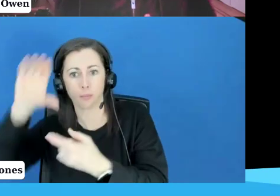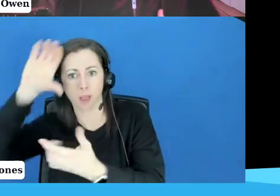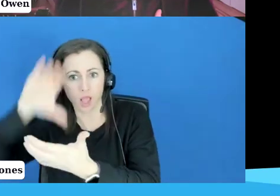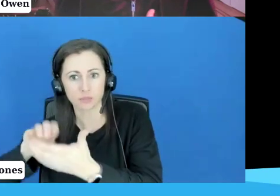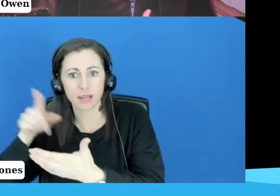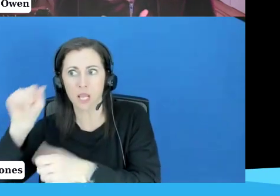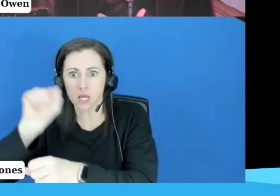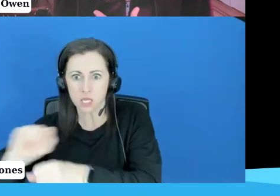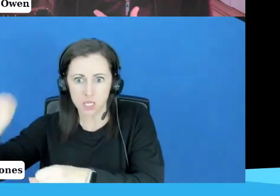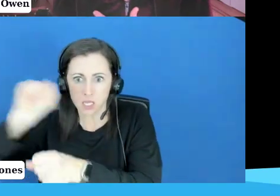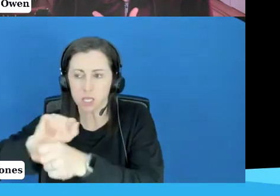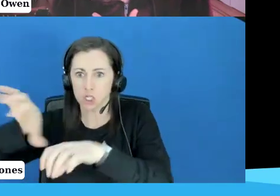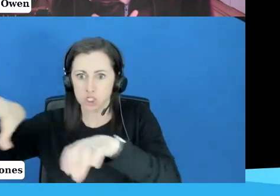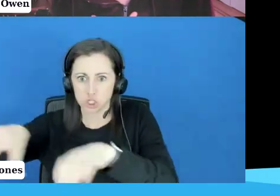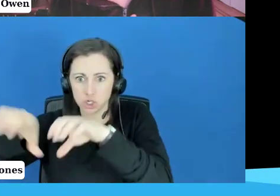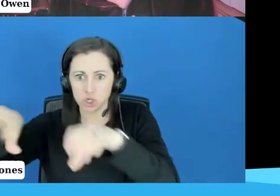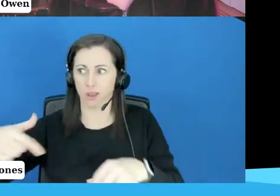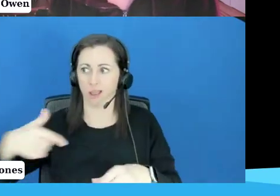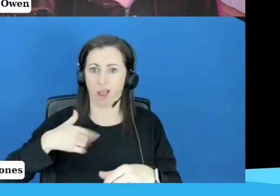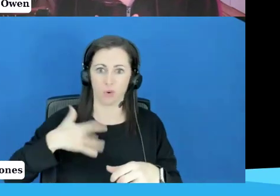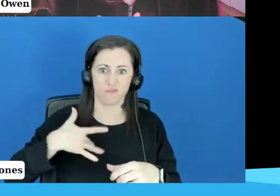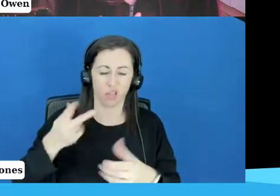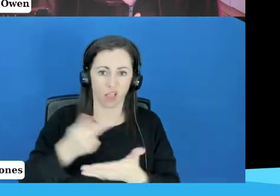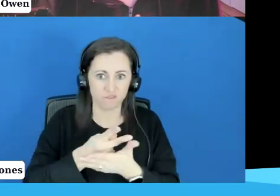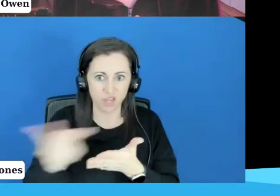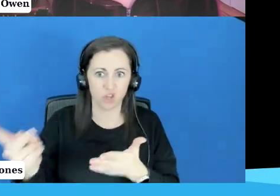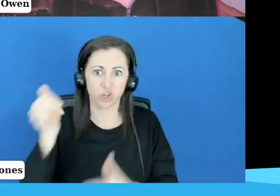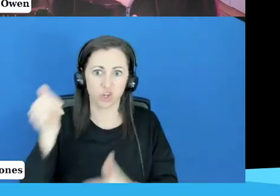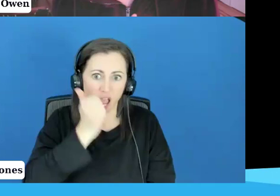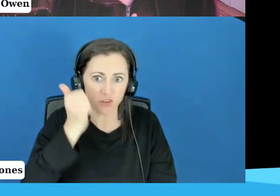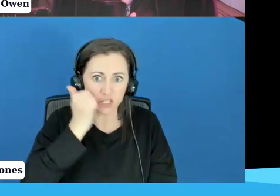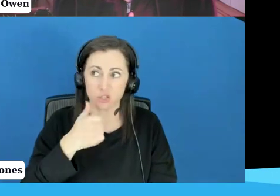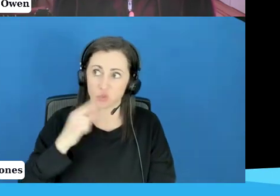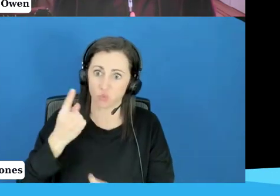That I was going to feel like a failure day after day after day because I was going to watch him do it.